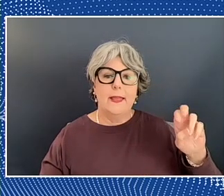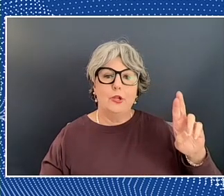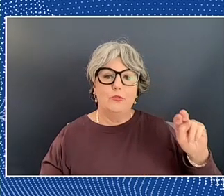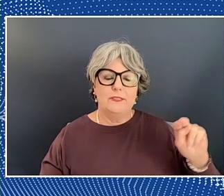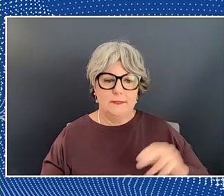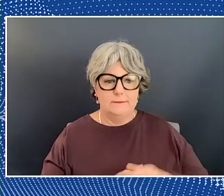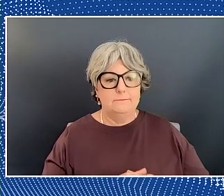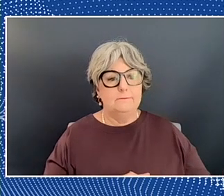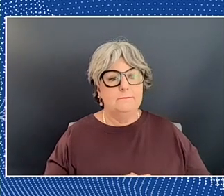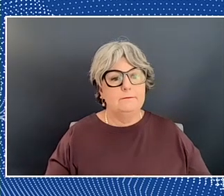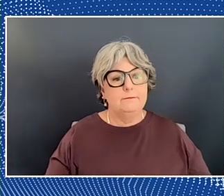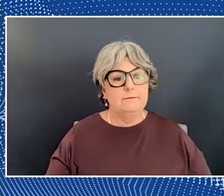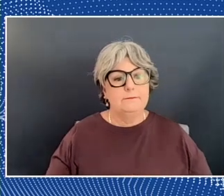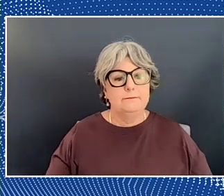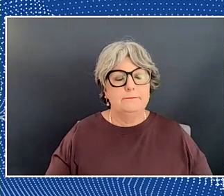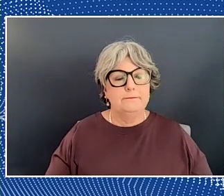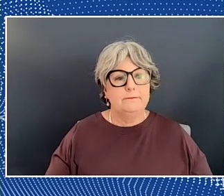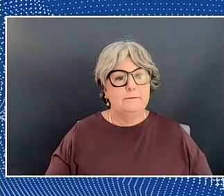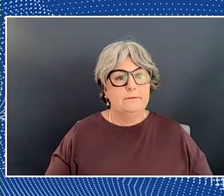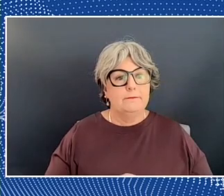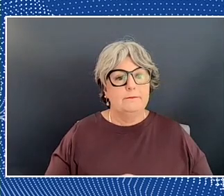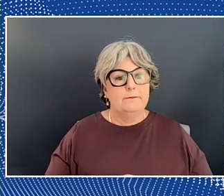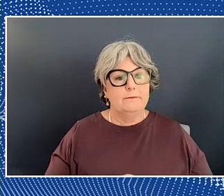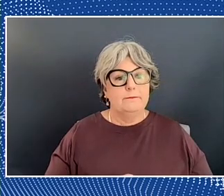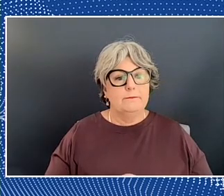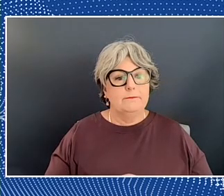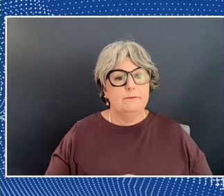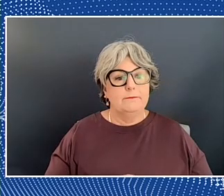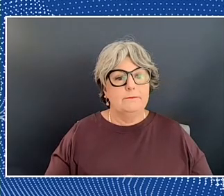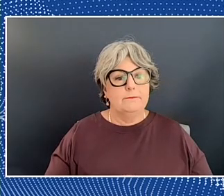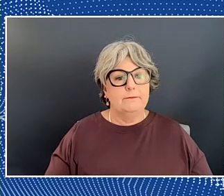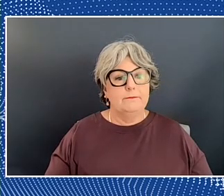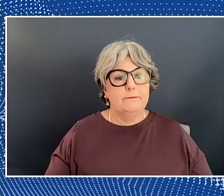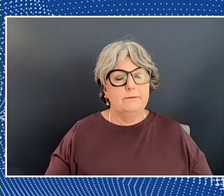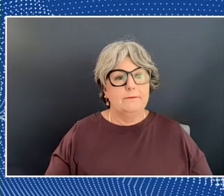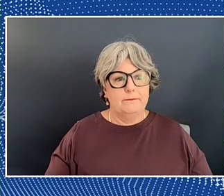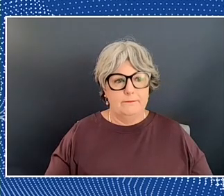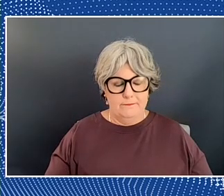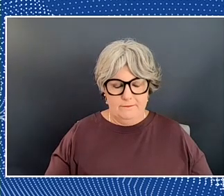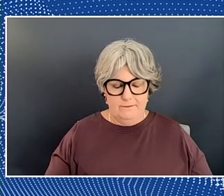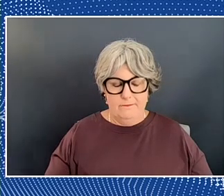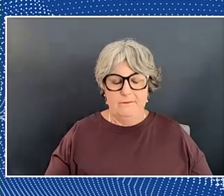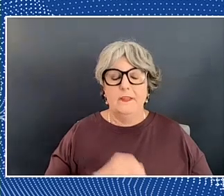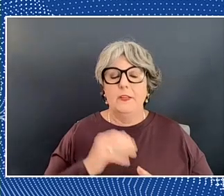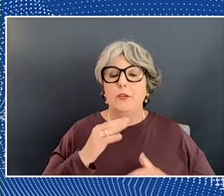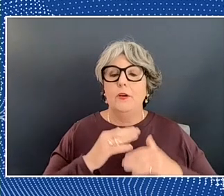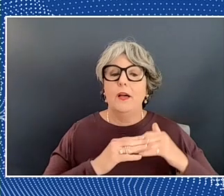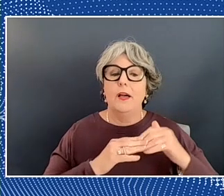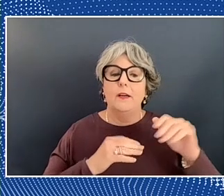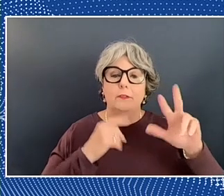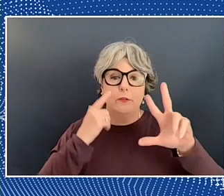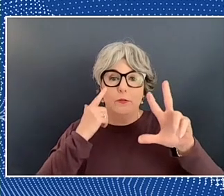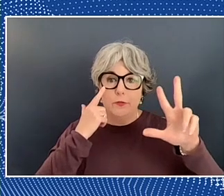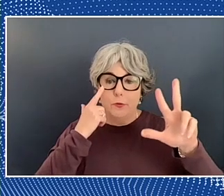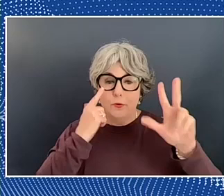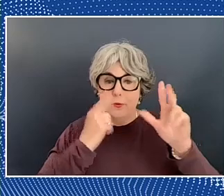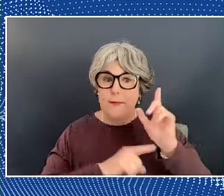Arin, good to go? You have up to- great. You have up to three minutes. Please feel free to begin.